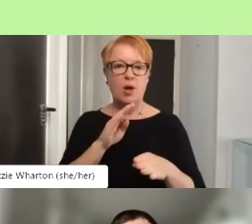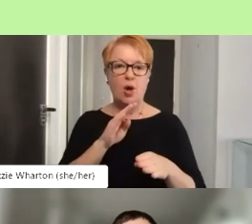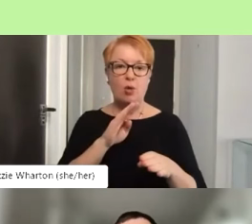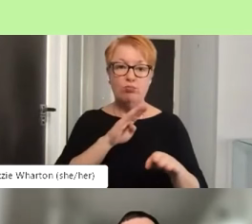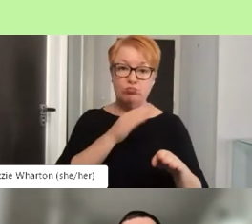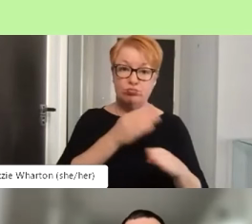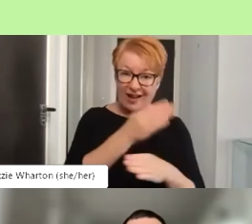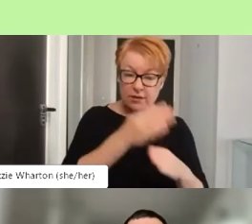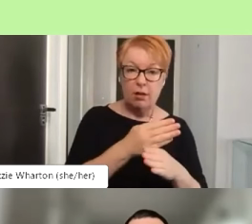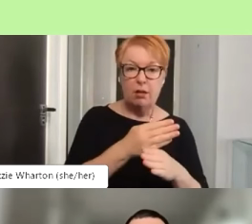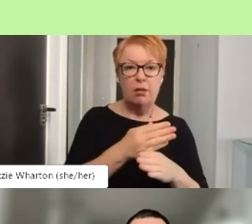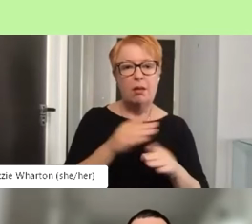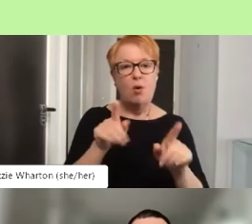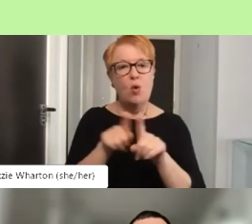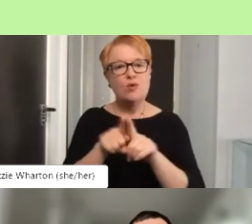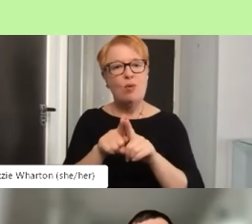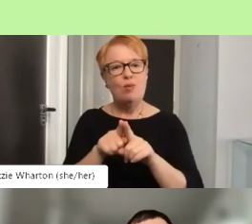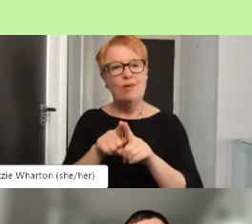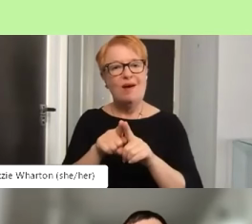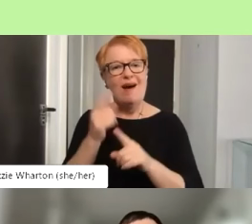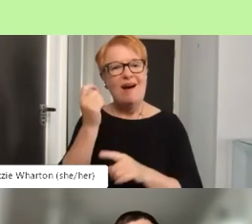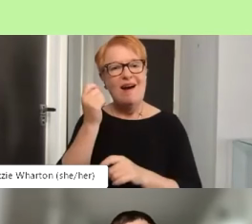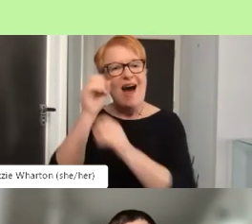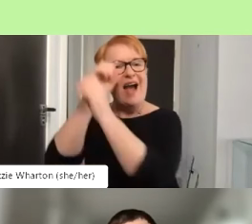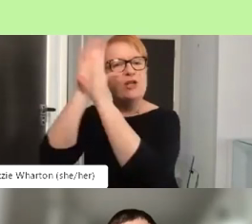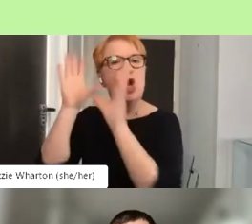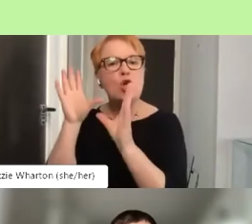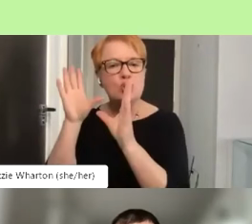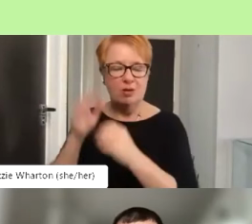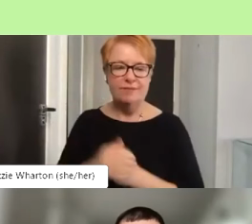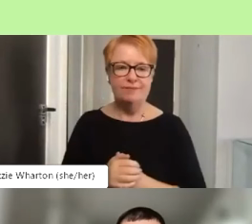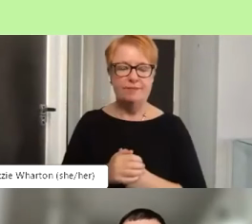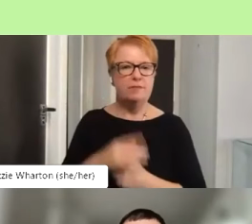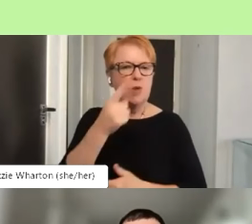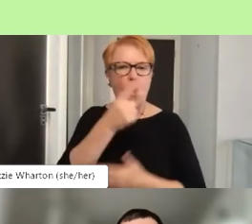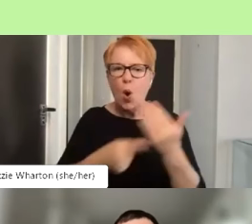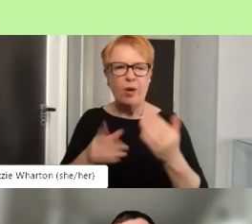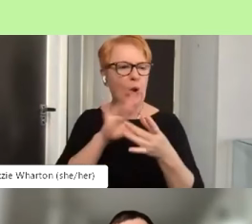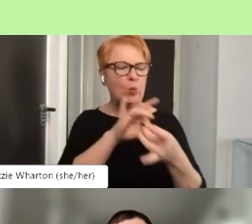And or the idea was not only to work with art institutions, art museums, but also combined